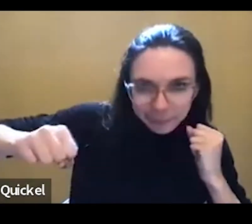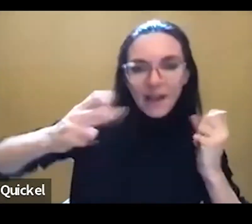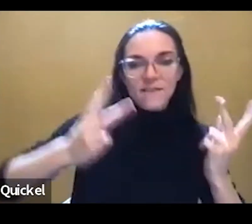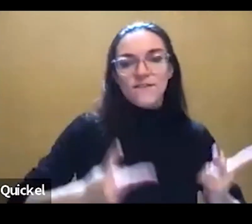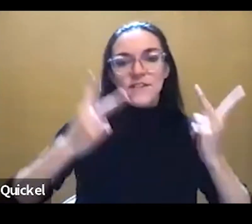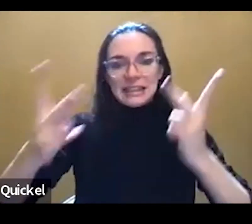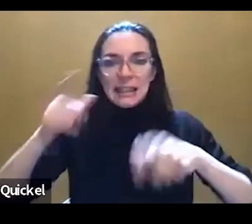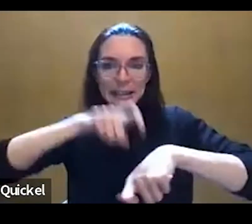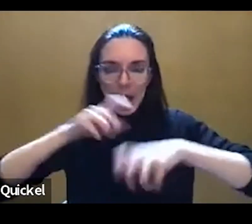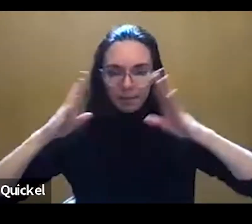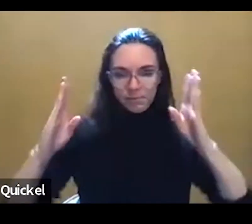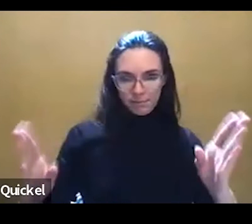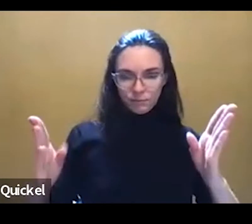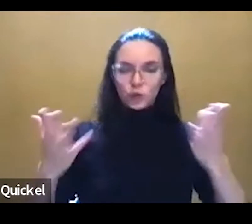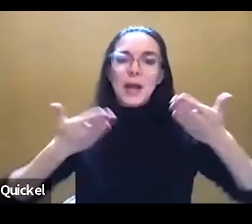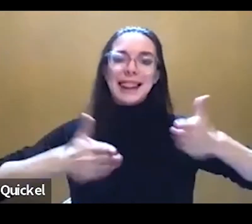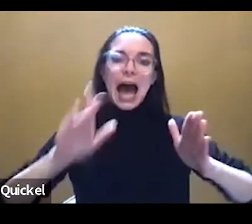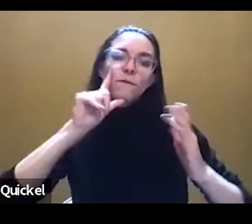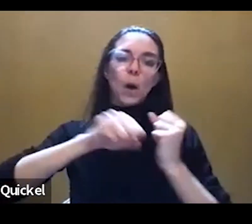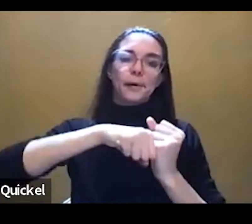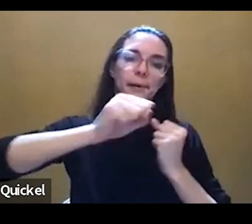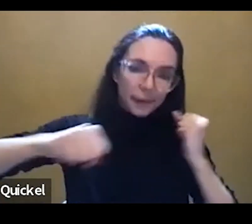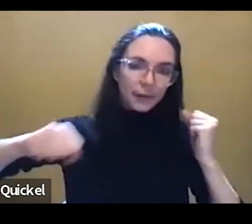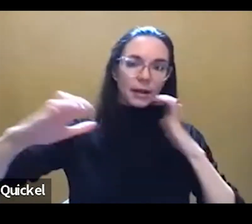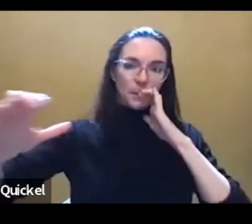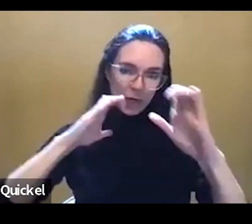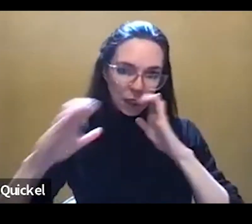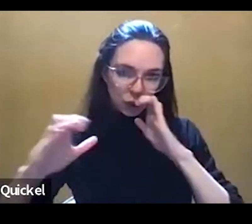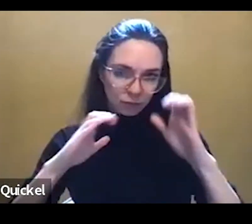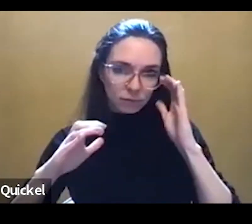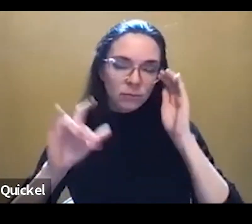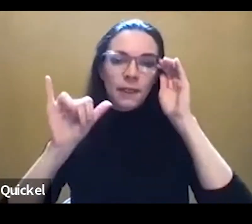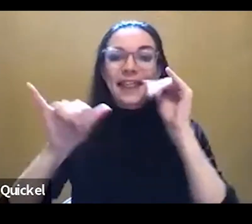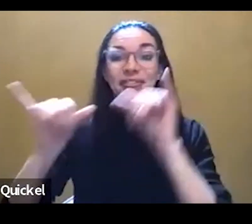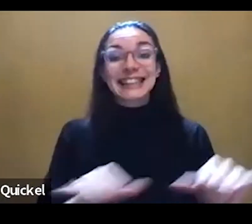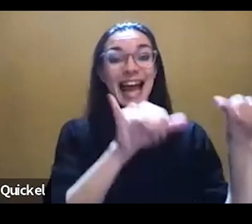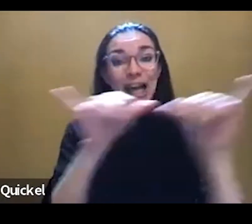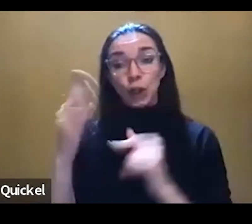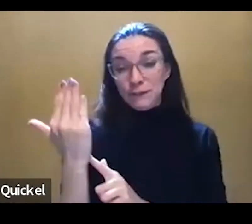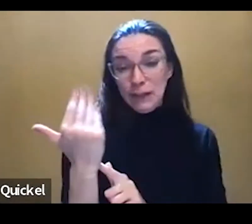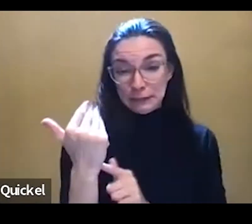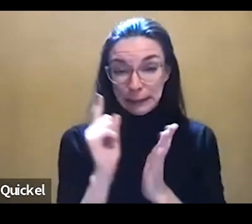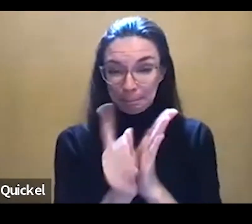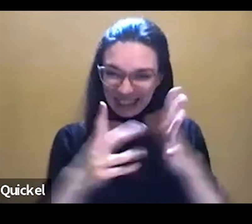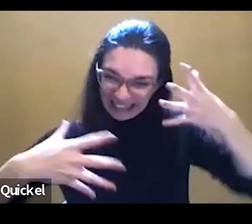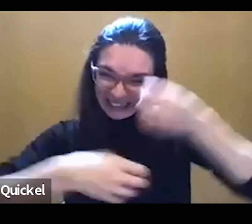allow for communication. The standard 15-minute period